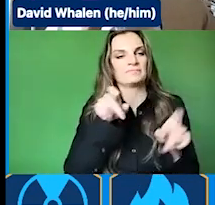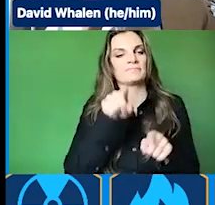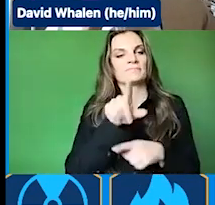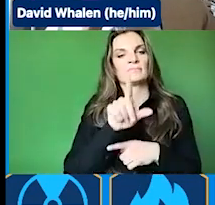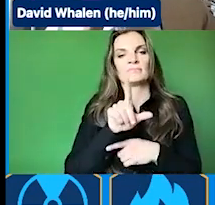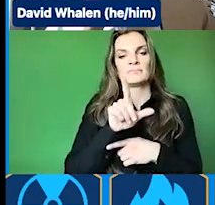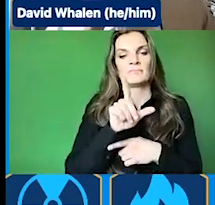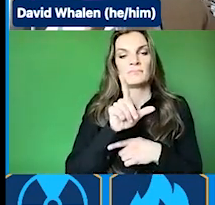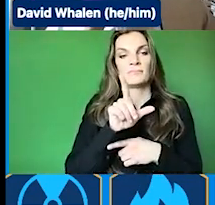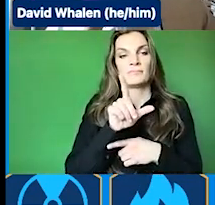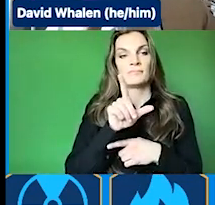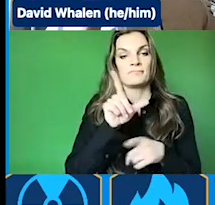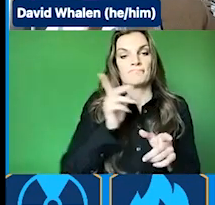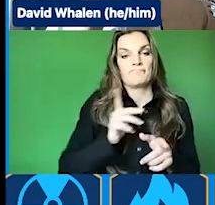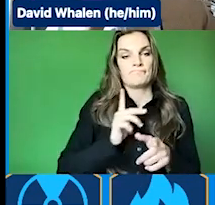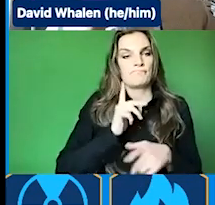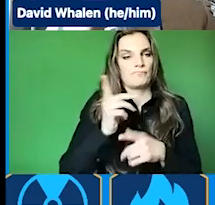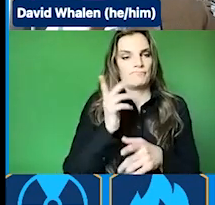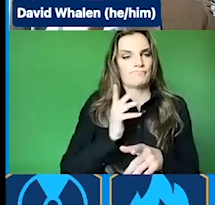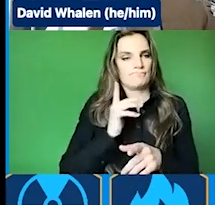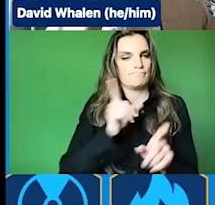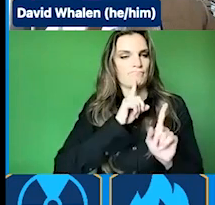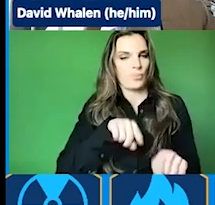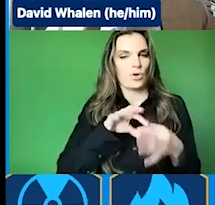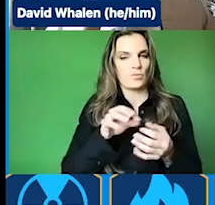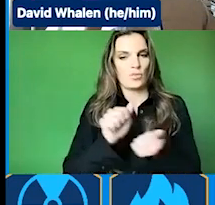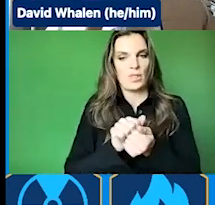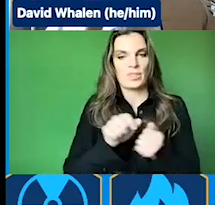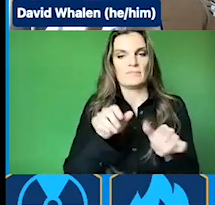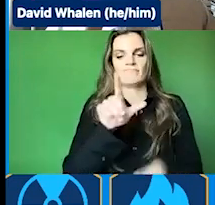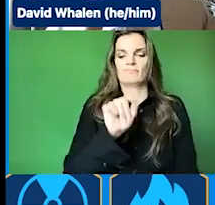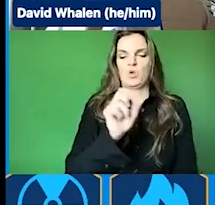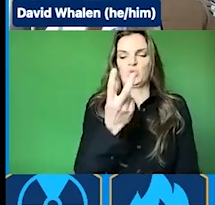standards of care. So what you see here are as you have this